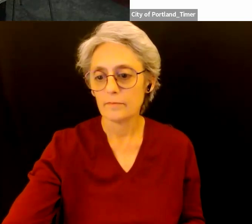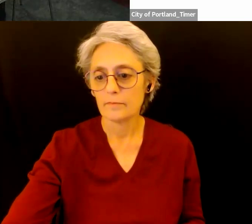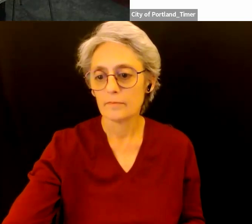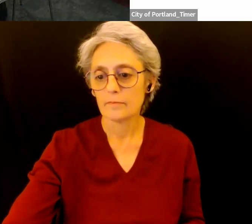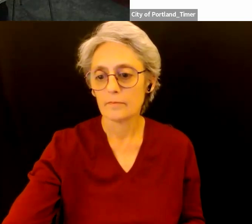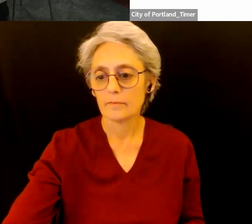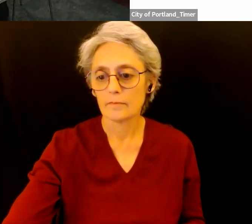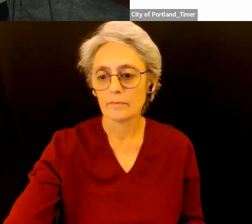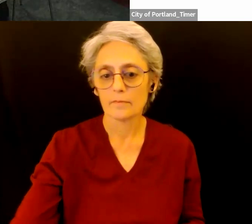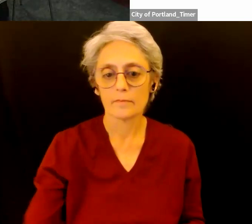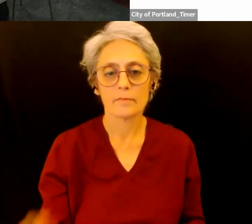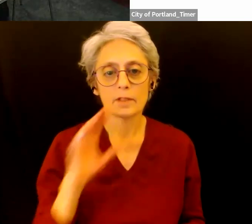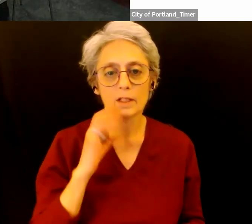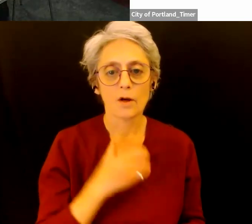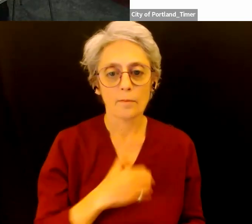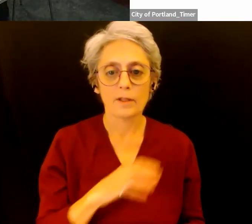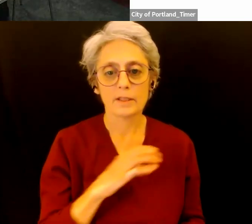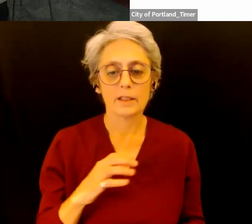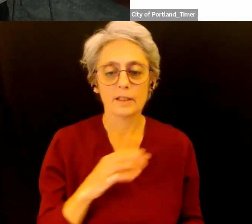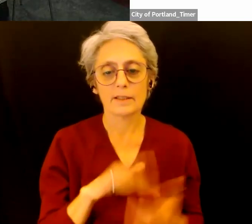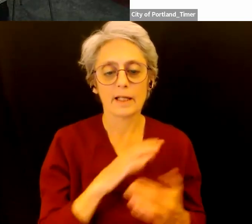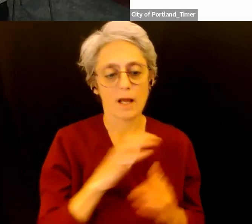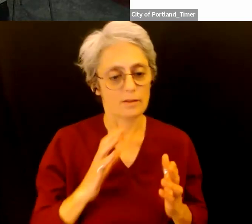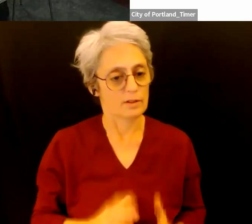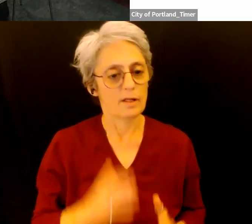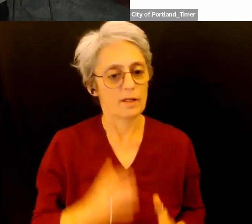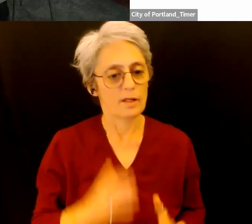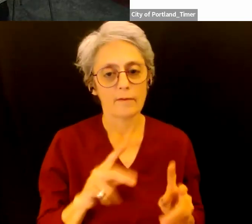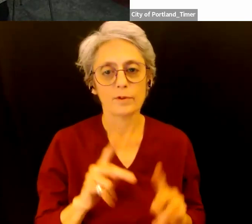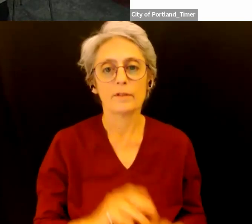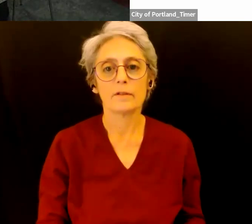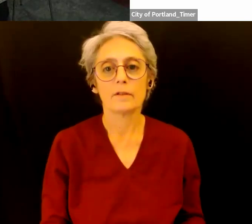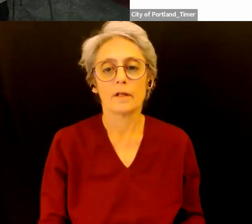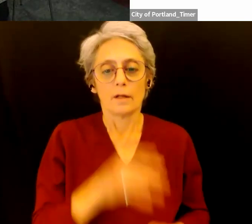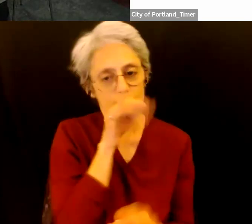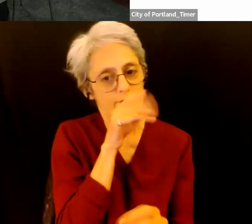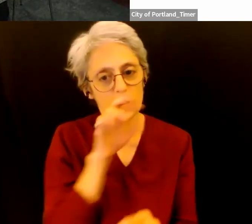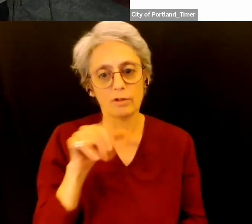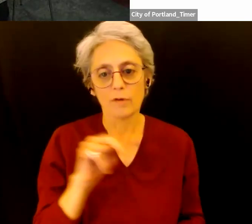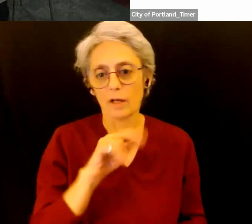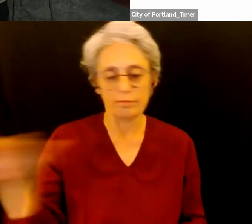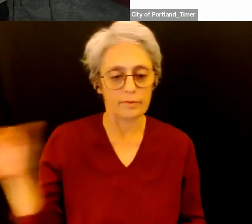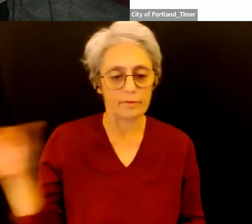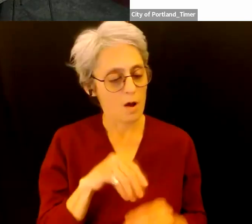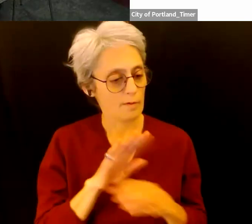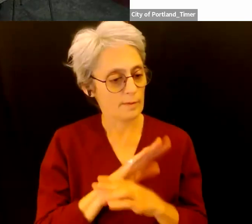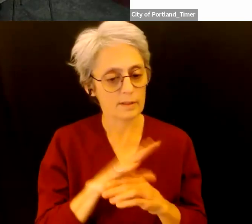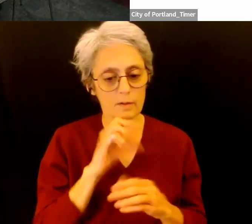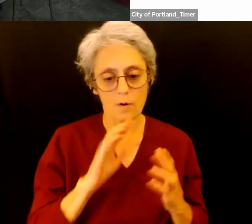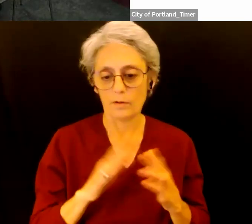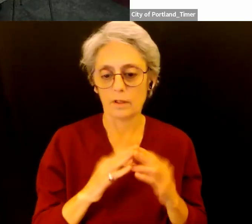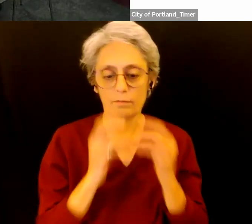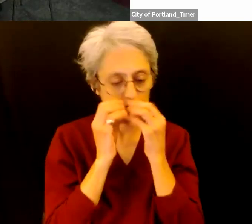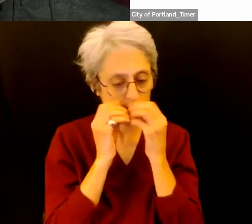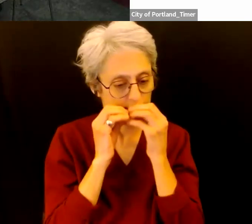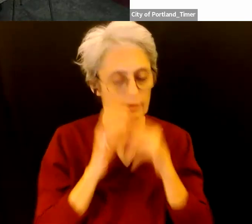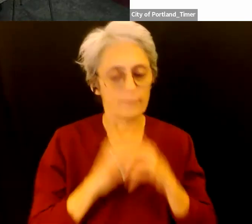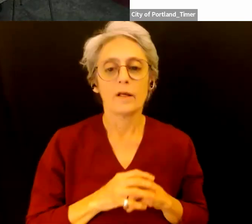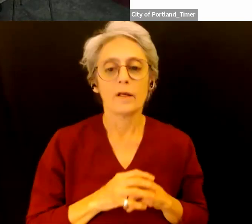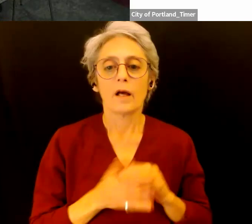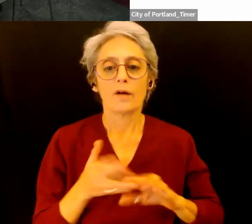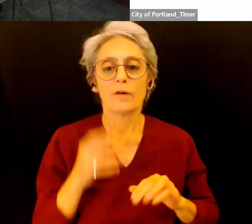Hello, Mayor and City Councillors. Thank you for this opportunity. My name is Ryan Hashkin and I own a business in Old Town Icicle tricycles, run a nonprofit, Better Block PDX.